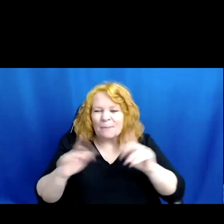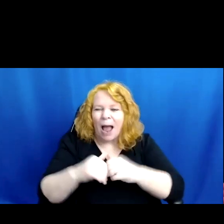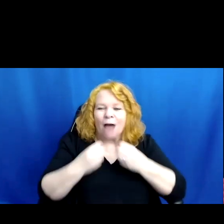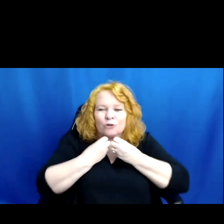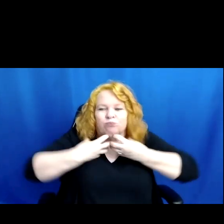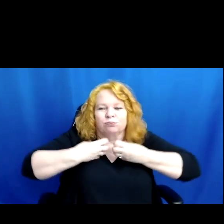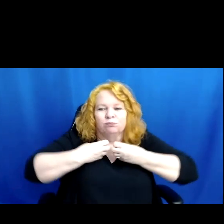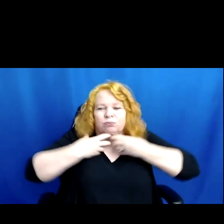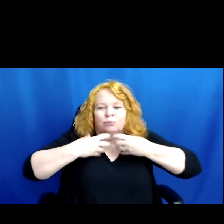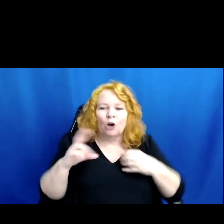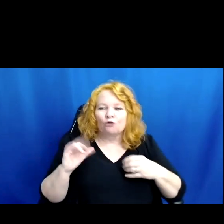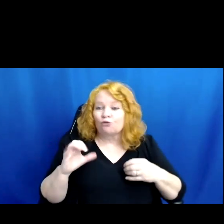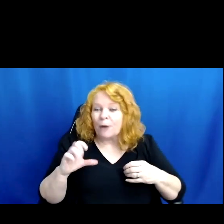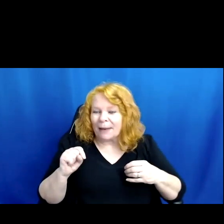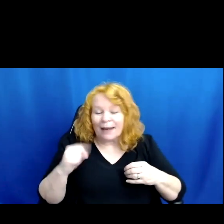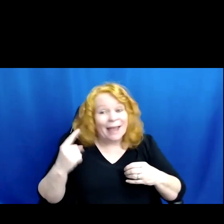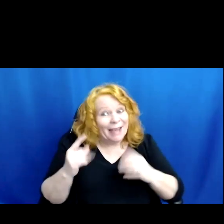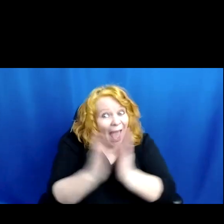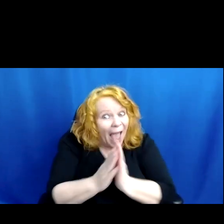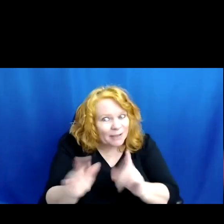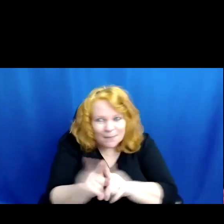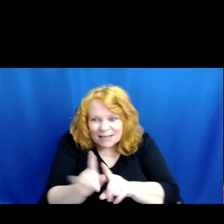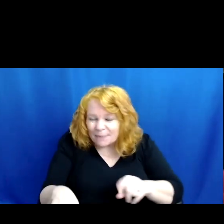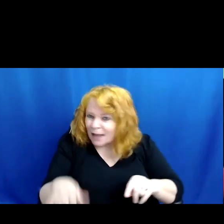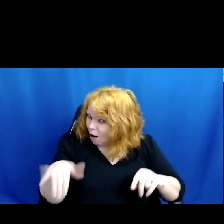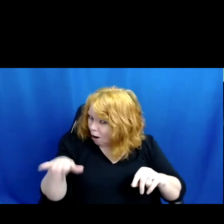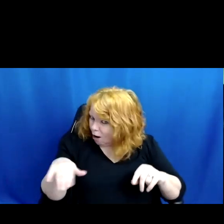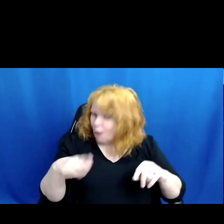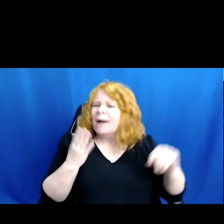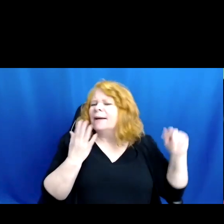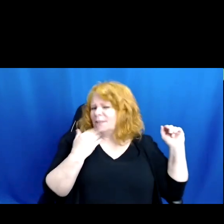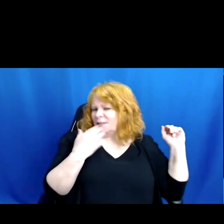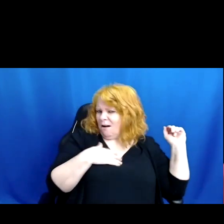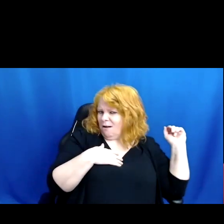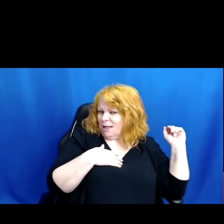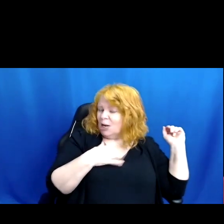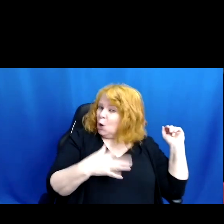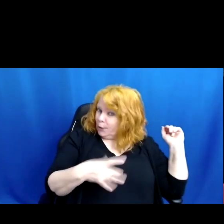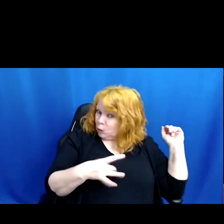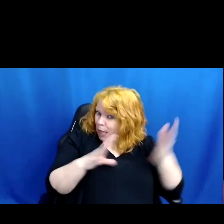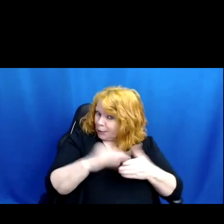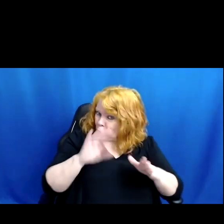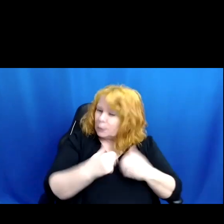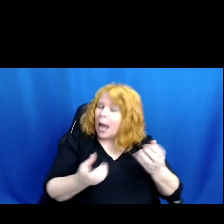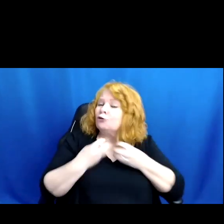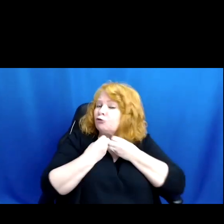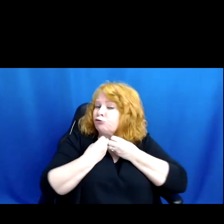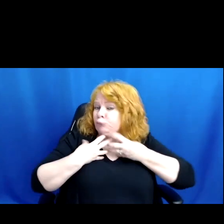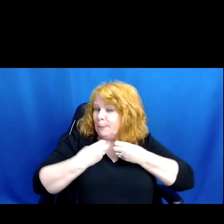Everybody he meets, he asks them the same thing, darling, would you like to learn to ribbit? So that is what he does.